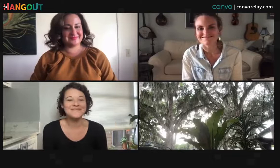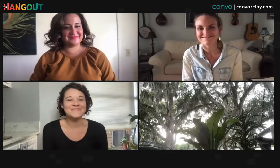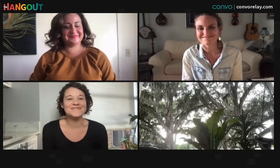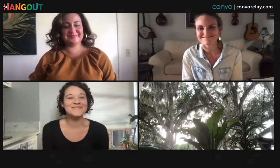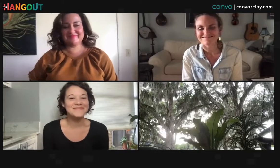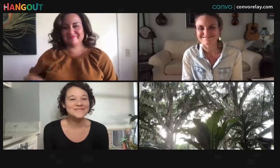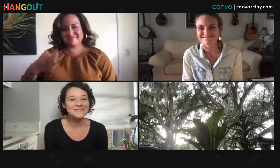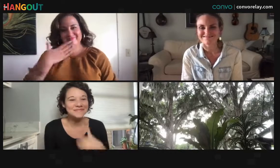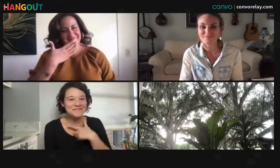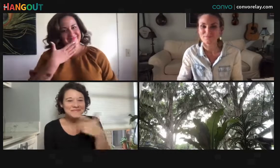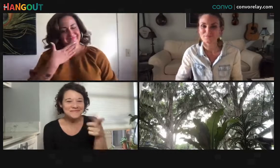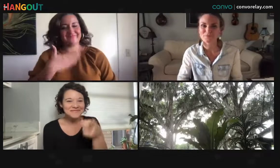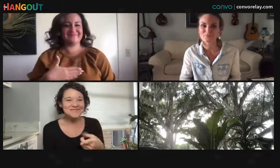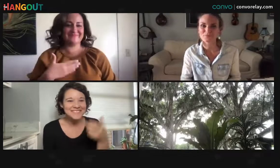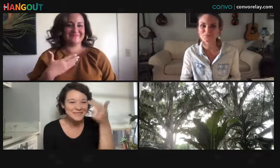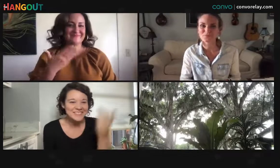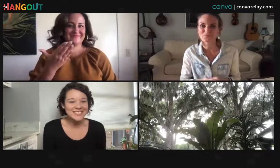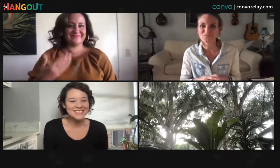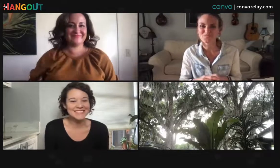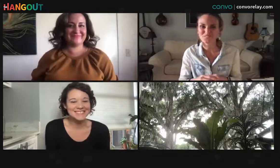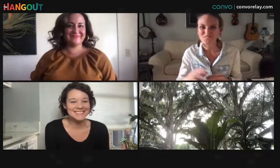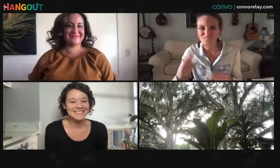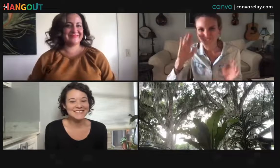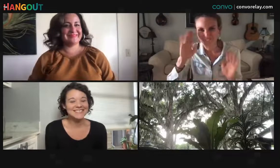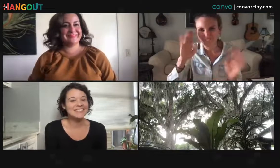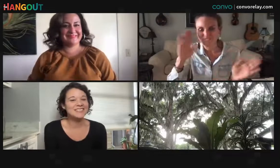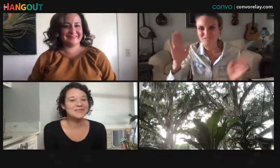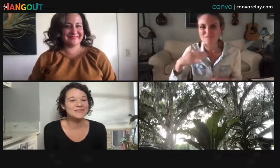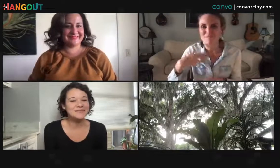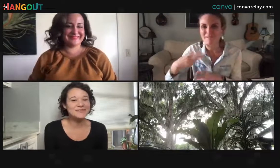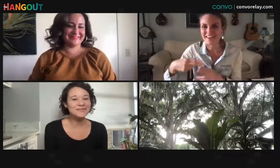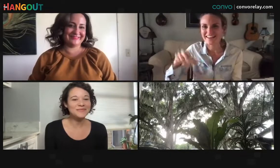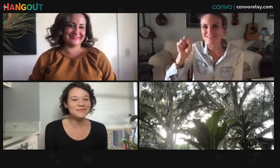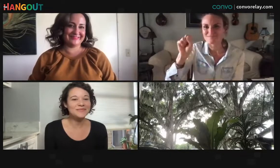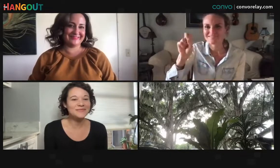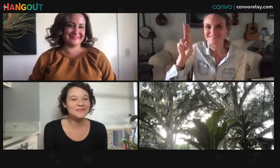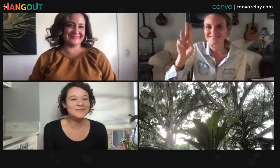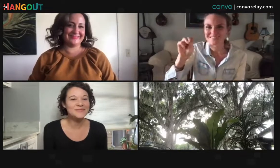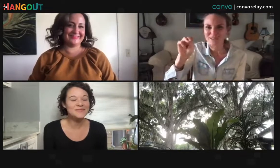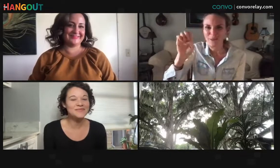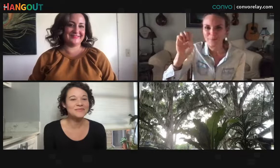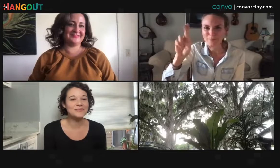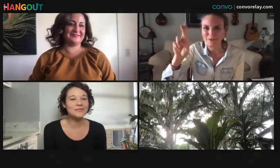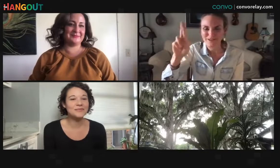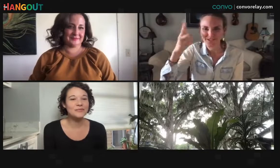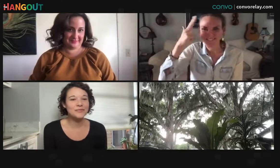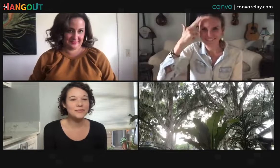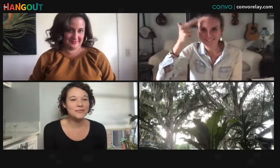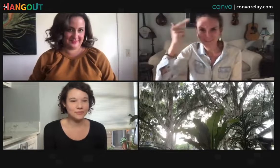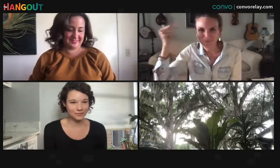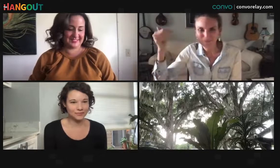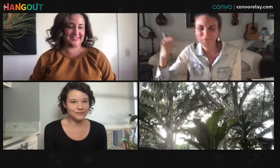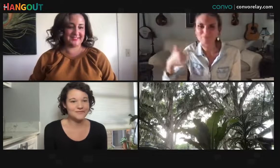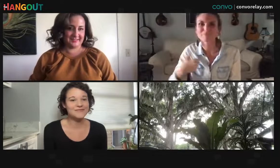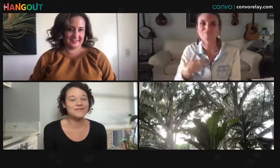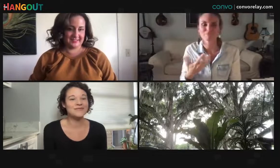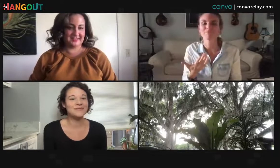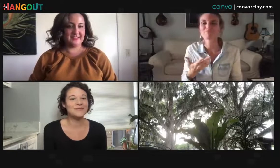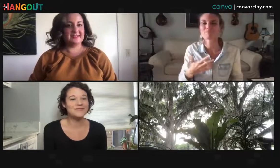in front of a white wall with a window with some drapes